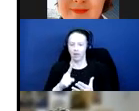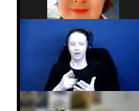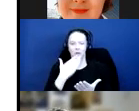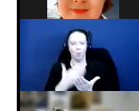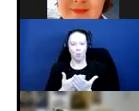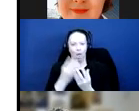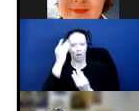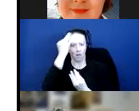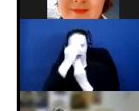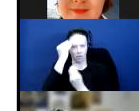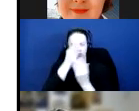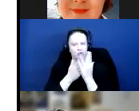So, very well thought through idea.